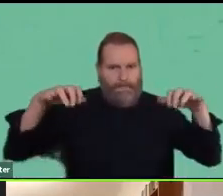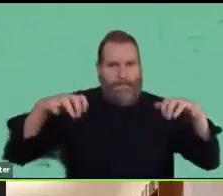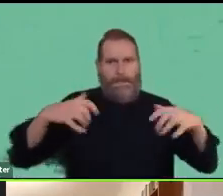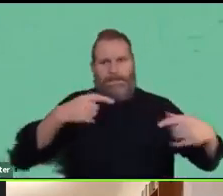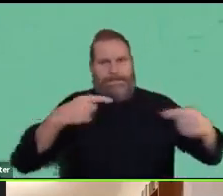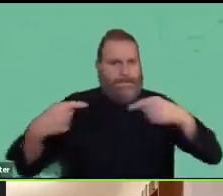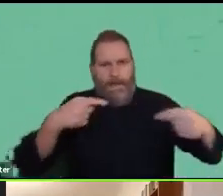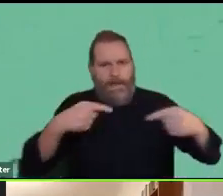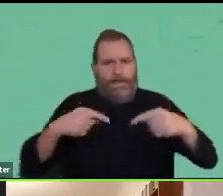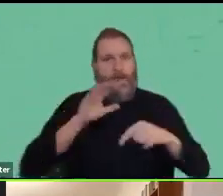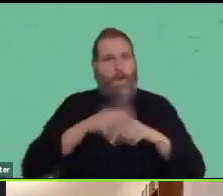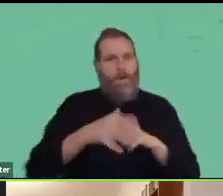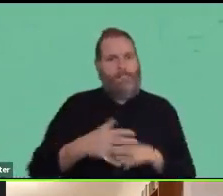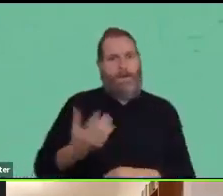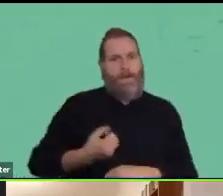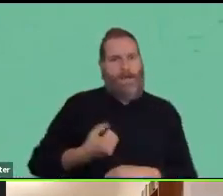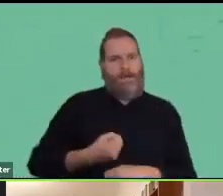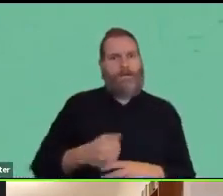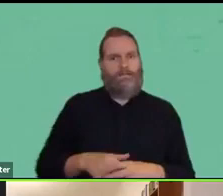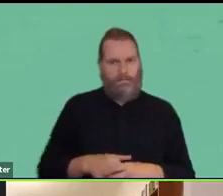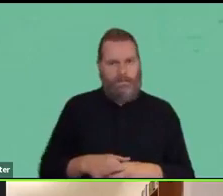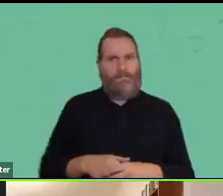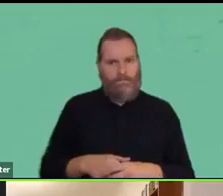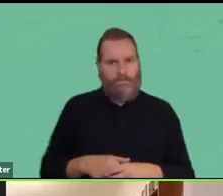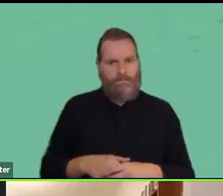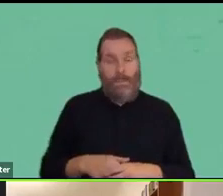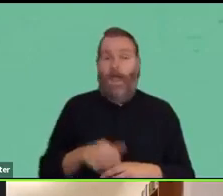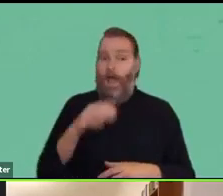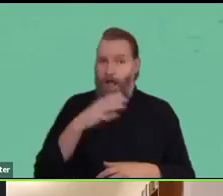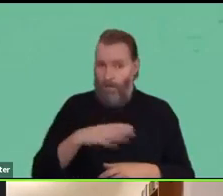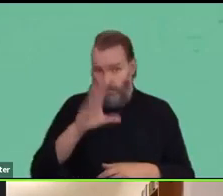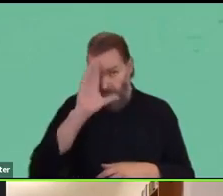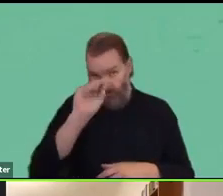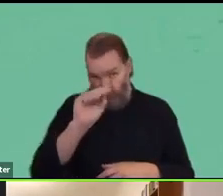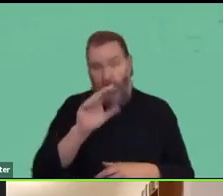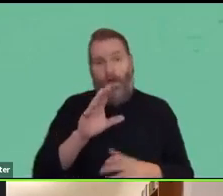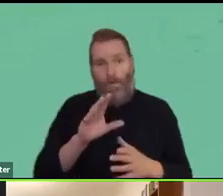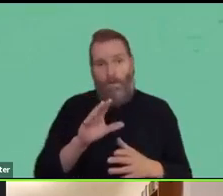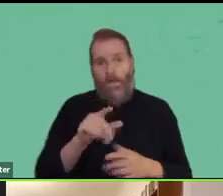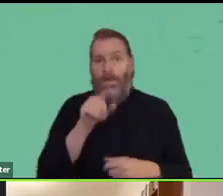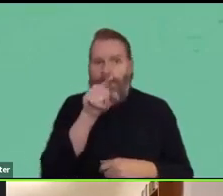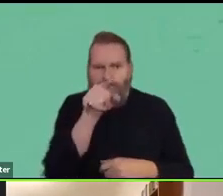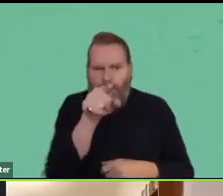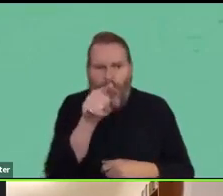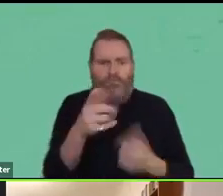um so I wanted to just stress that you know if you've had emails from us lobbying your MP the